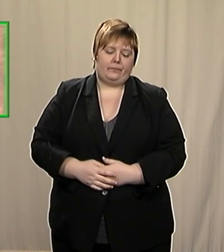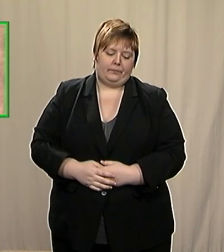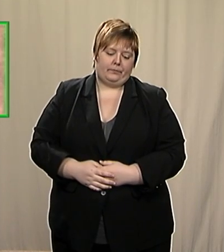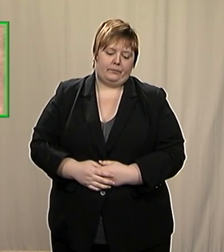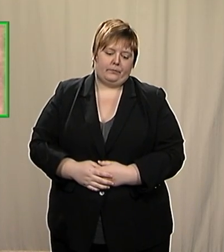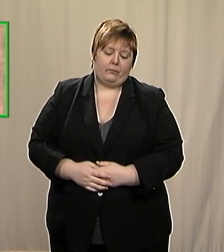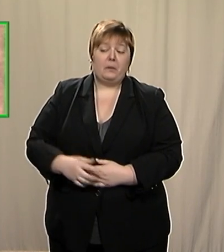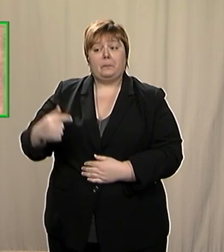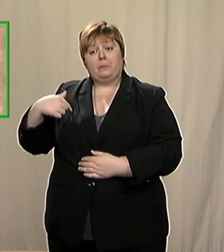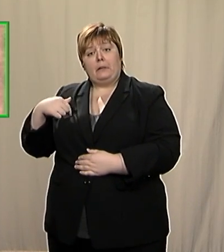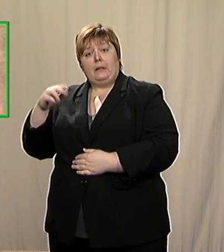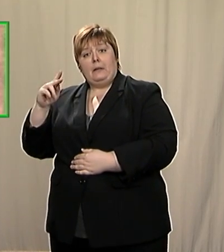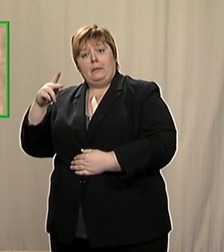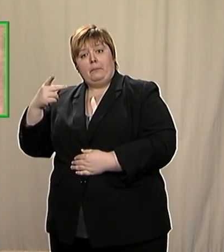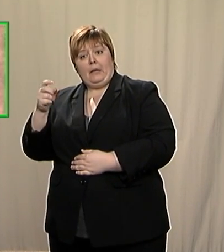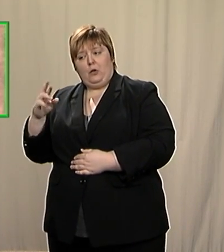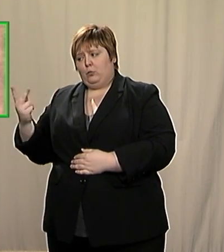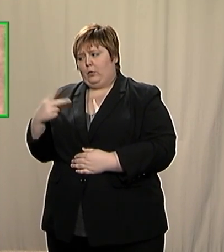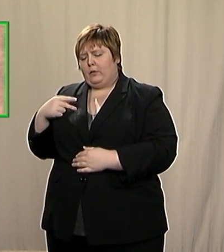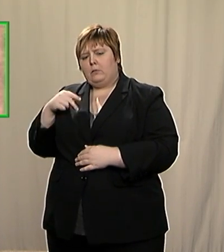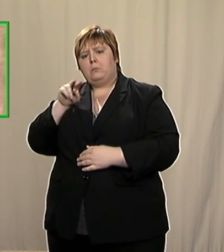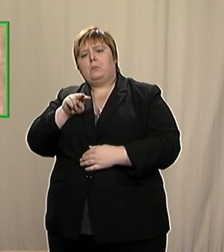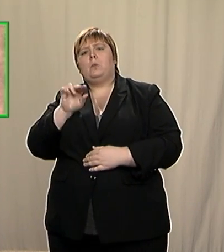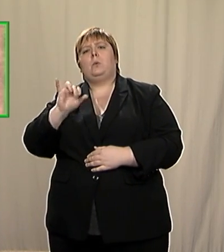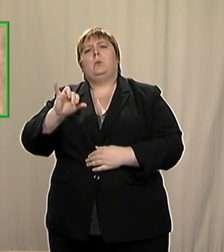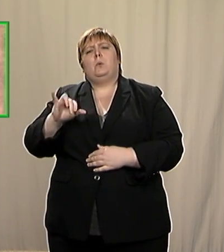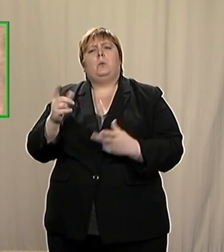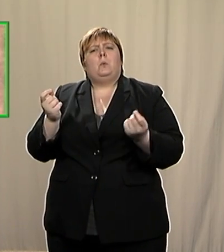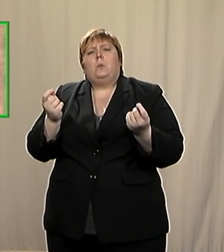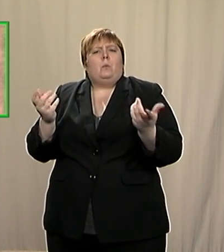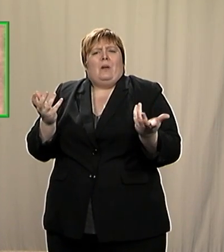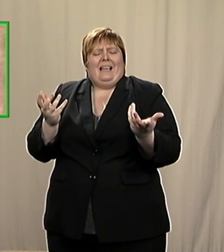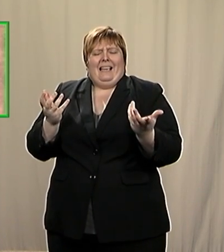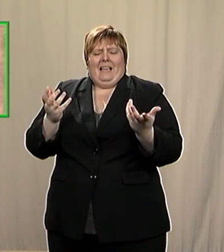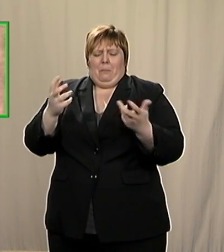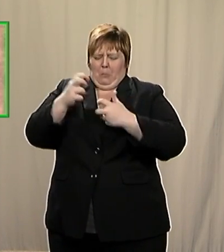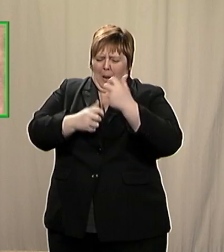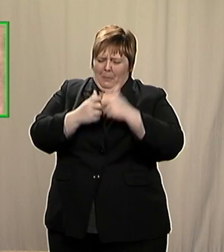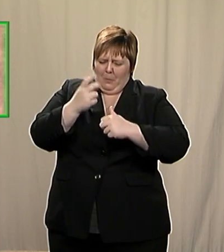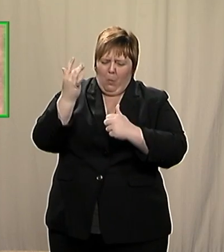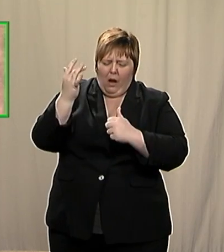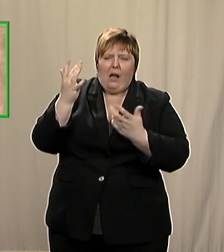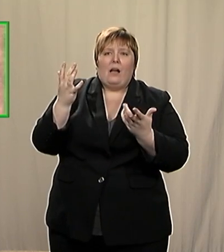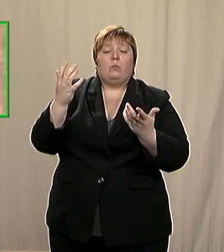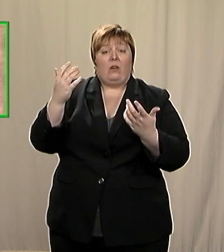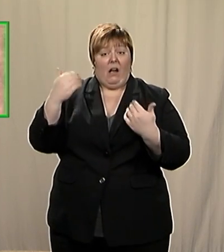Now once Peter and I looked at this, we said what is making this problematic?